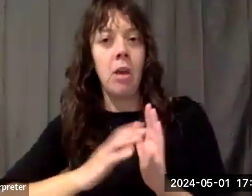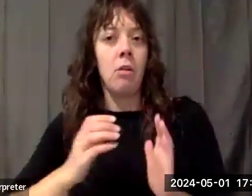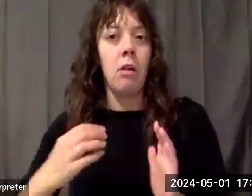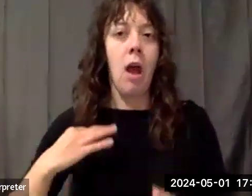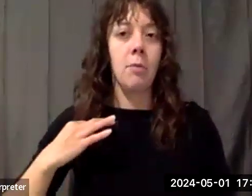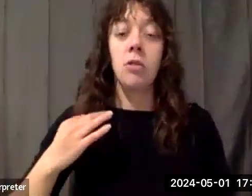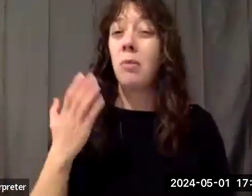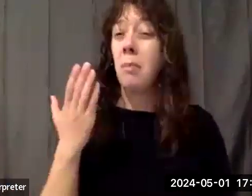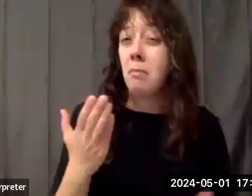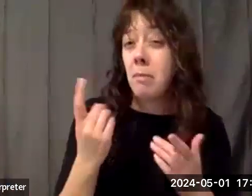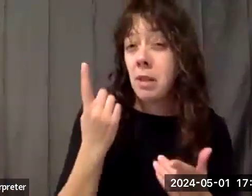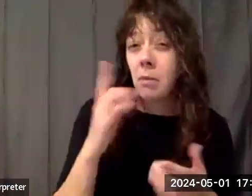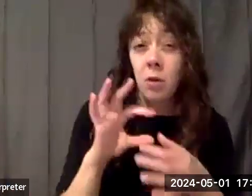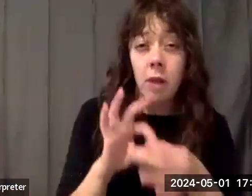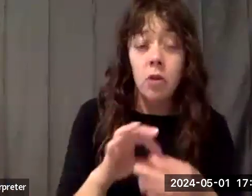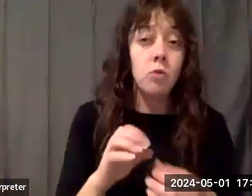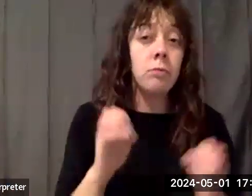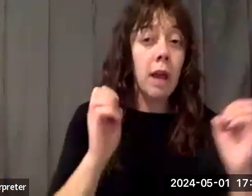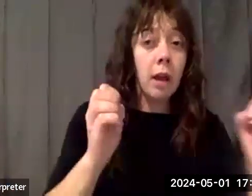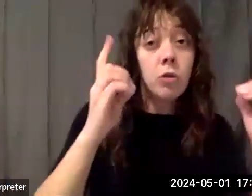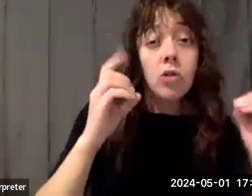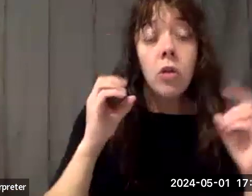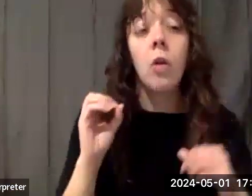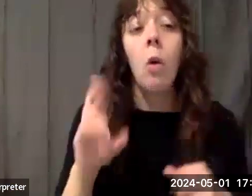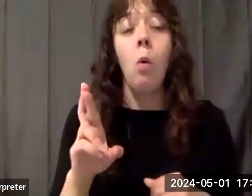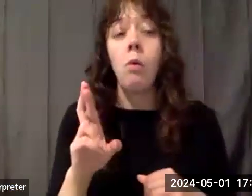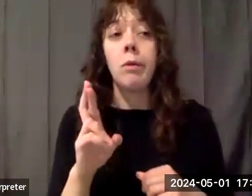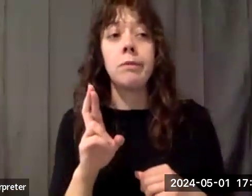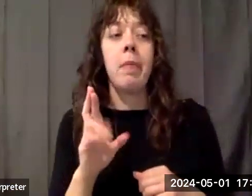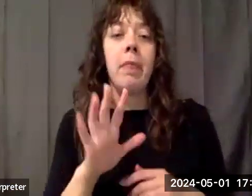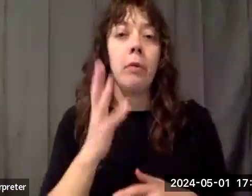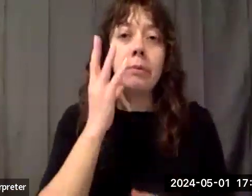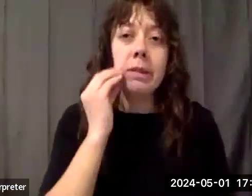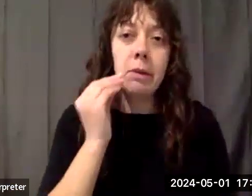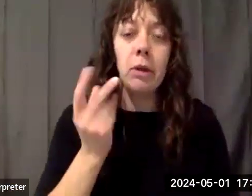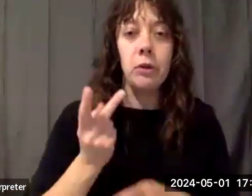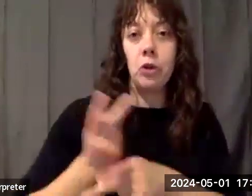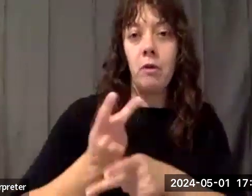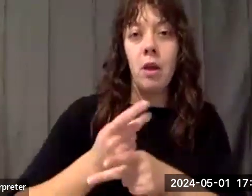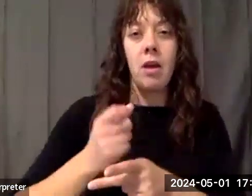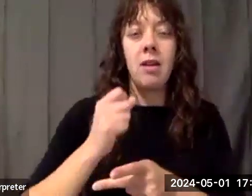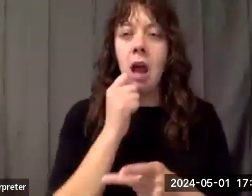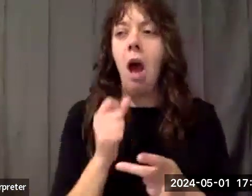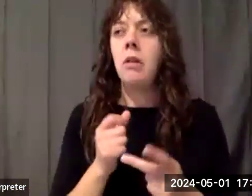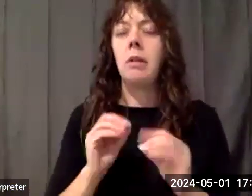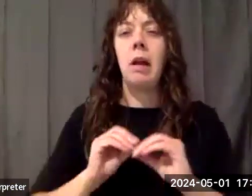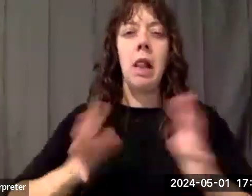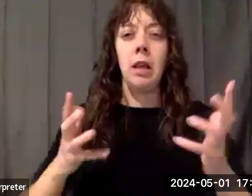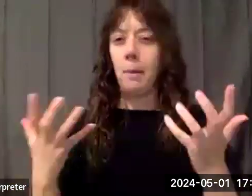or su supervised experience that doesn't match up black and white to the requirements and